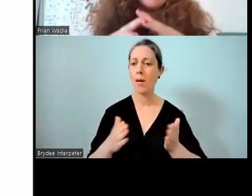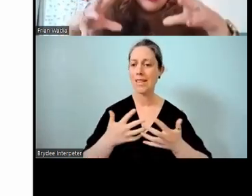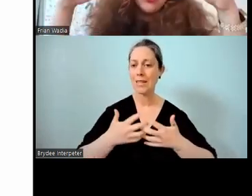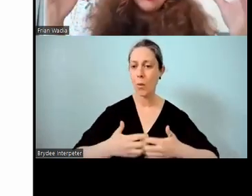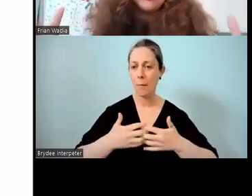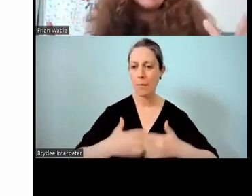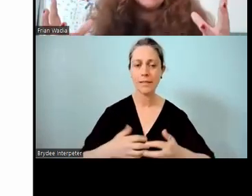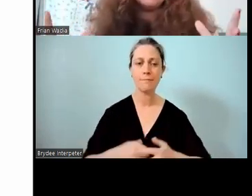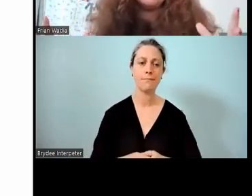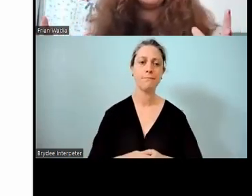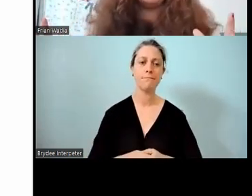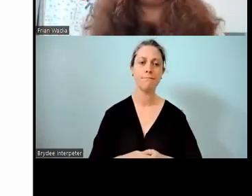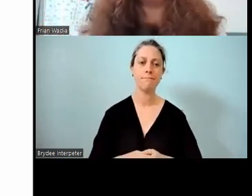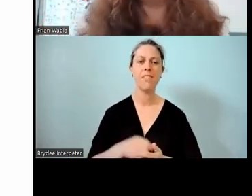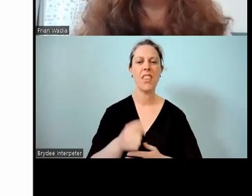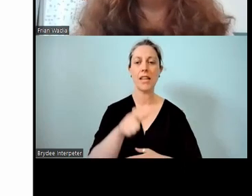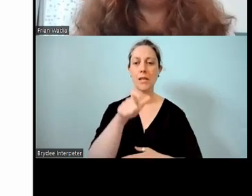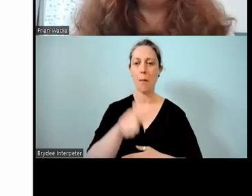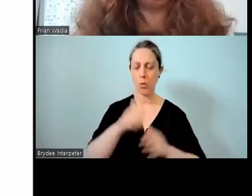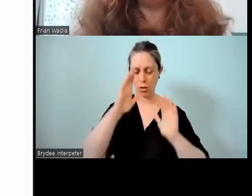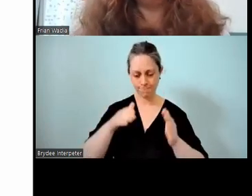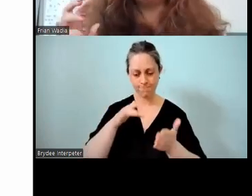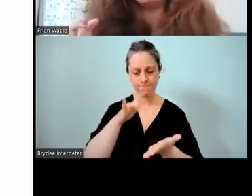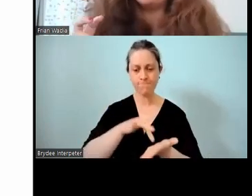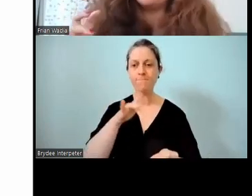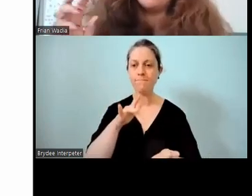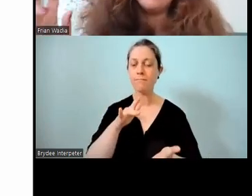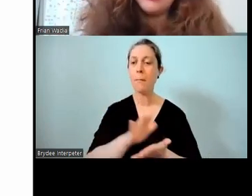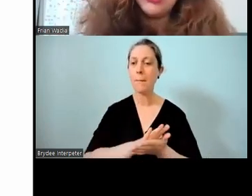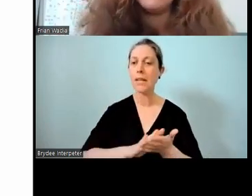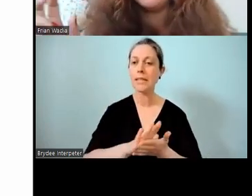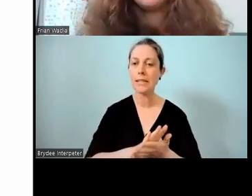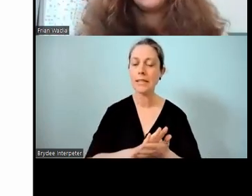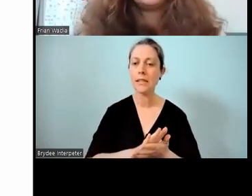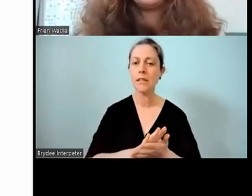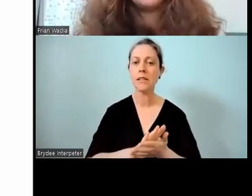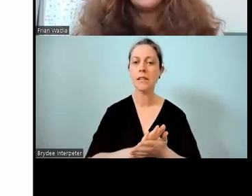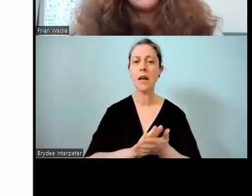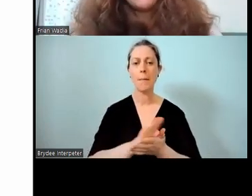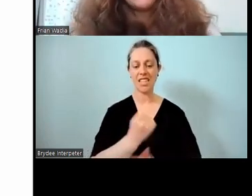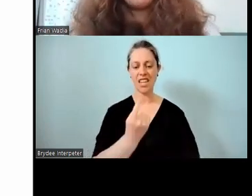So that's what person centred sort of principle means, making sure that they're getting the individual needs met.